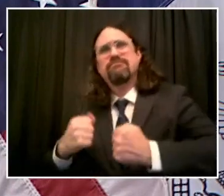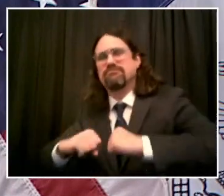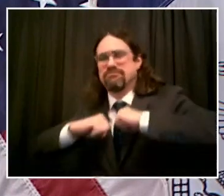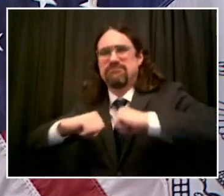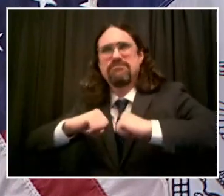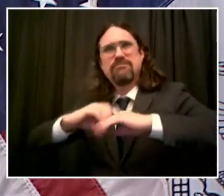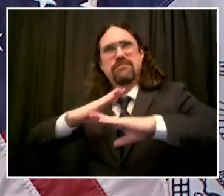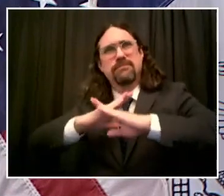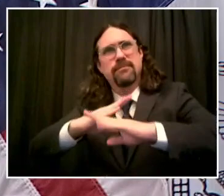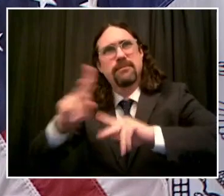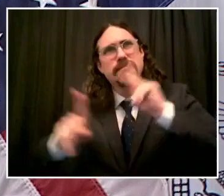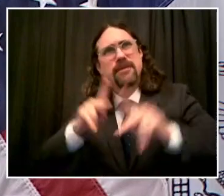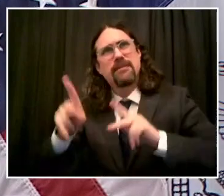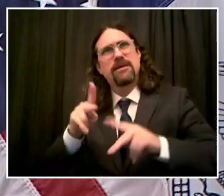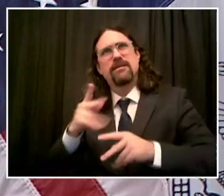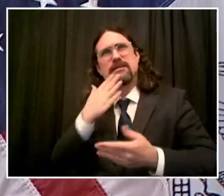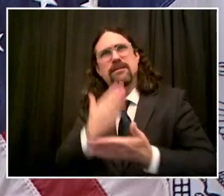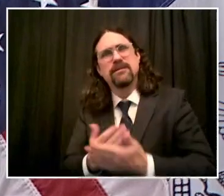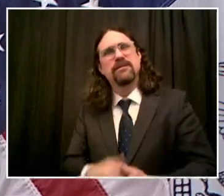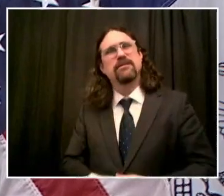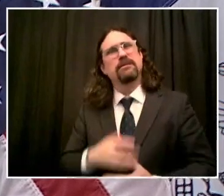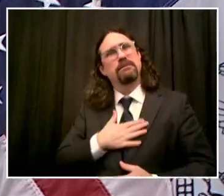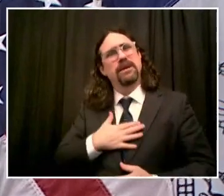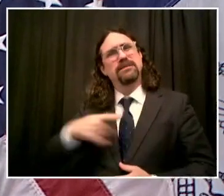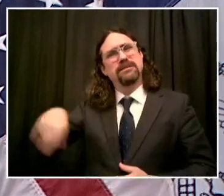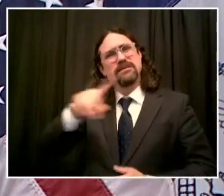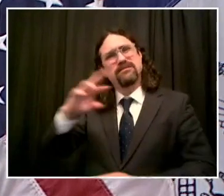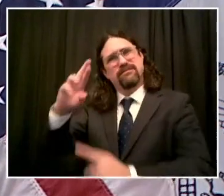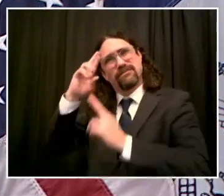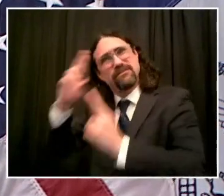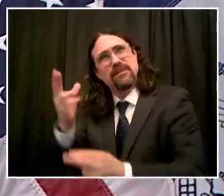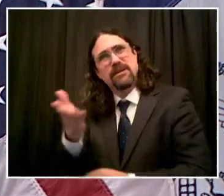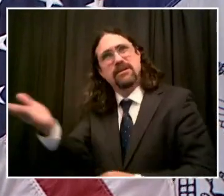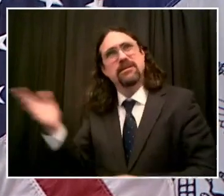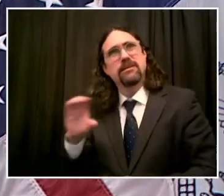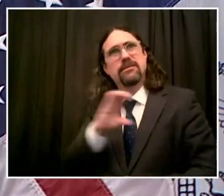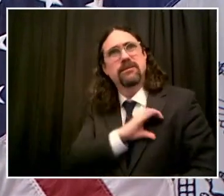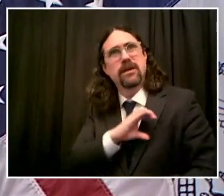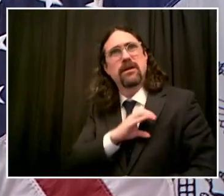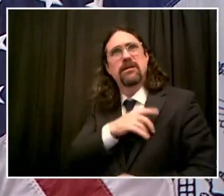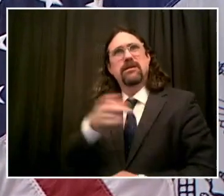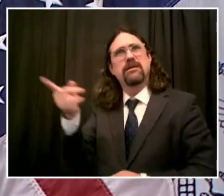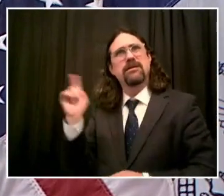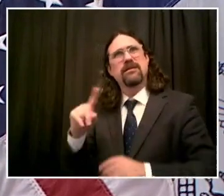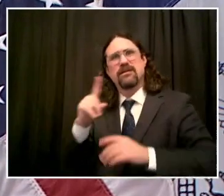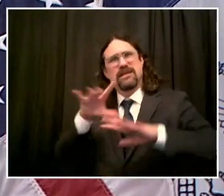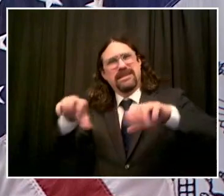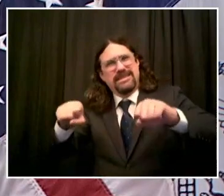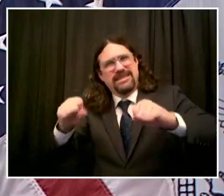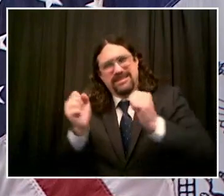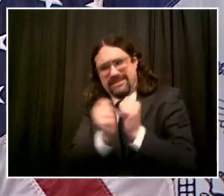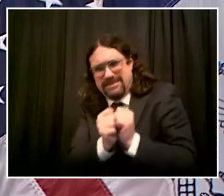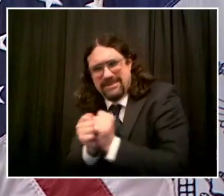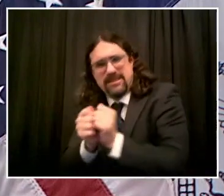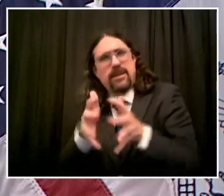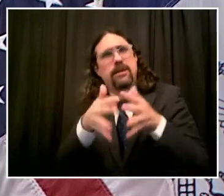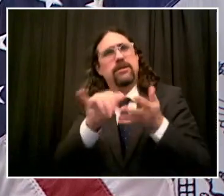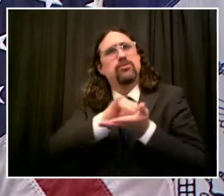FORCE. PROTECTING US EVERY SINGLE DAY. THEY NEED OUR SUPPORT RIGHT